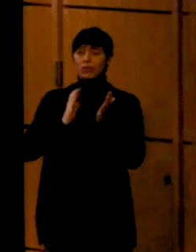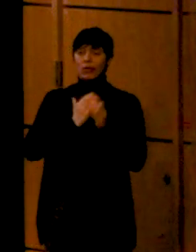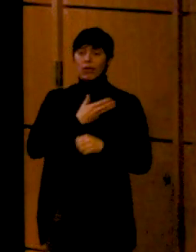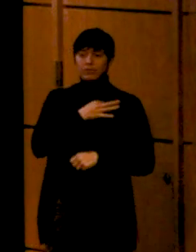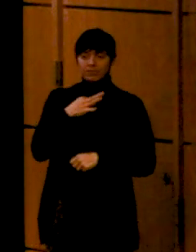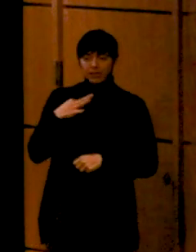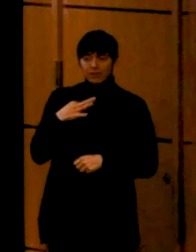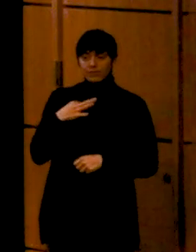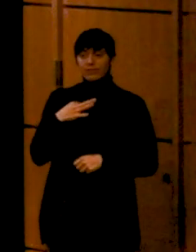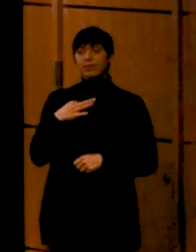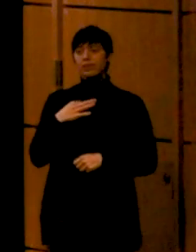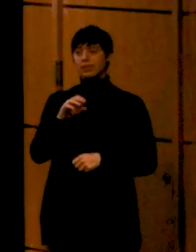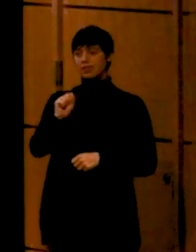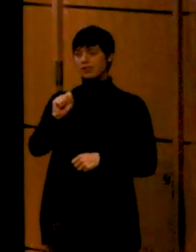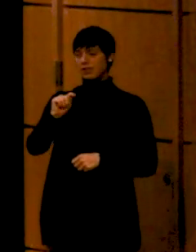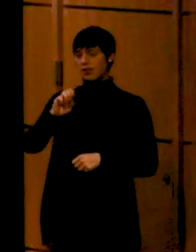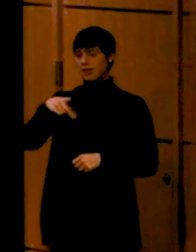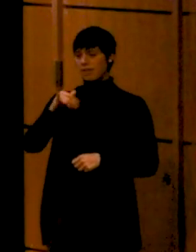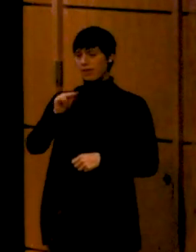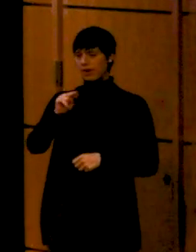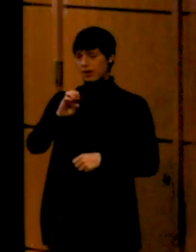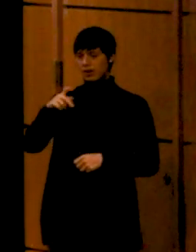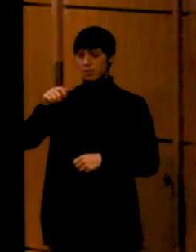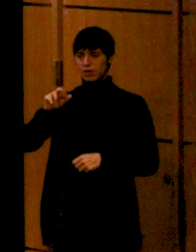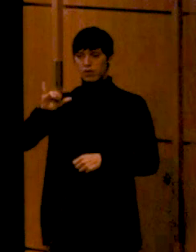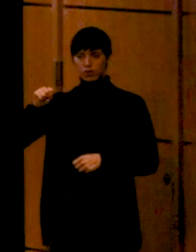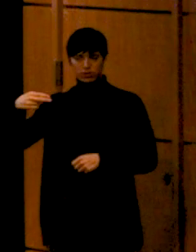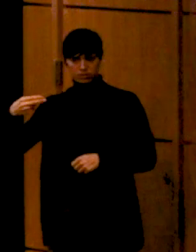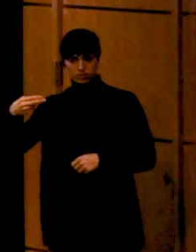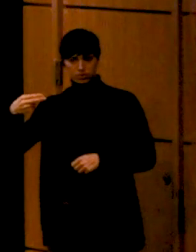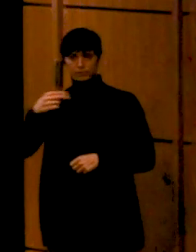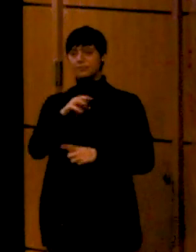Parrish, Don Urquhart, Matthew Juniper and Michael Smith.